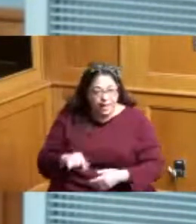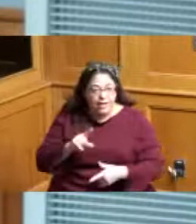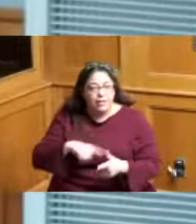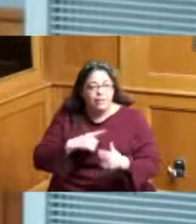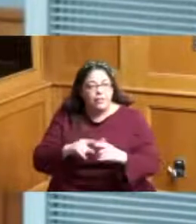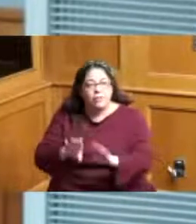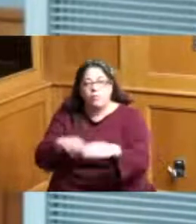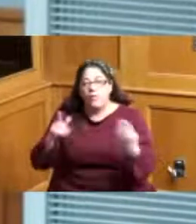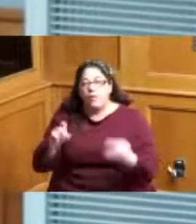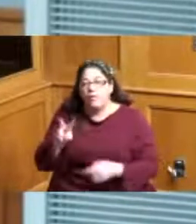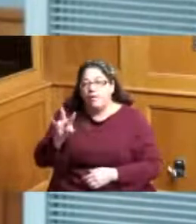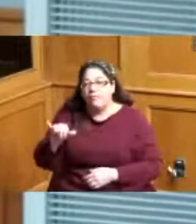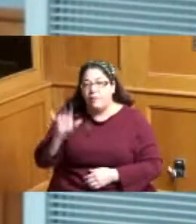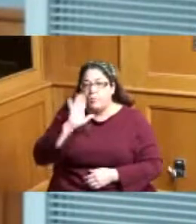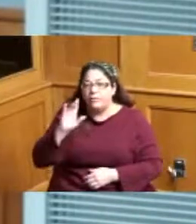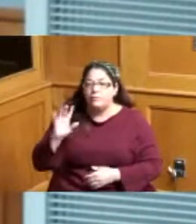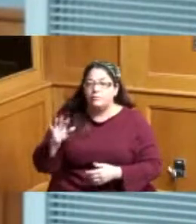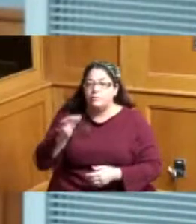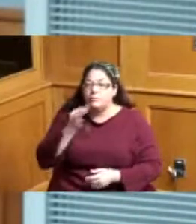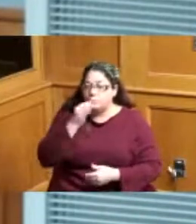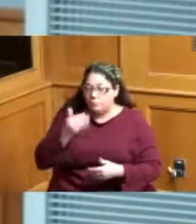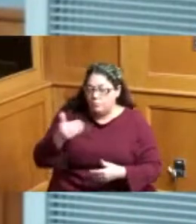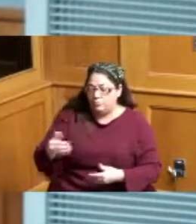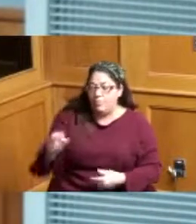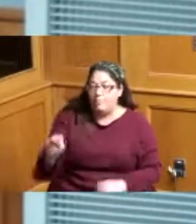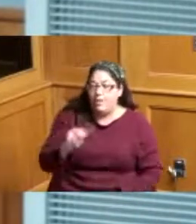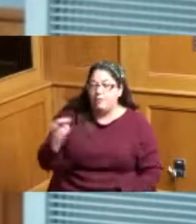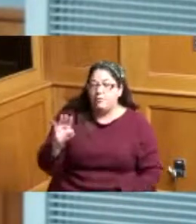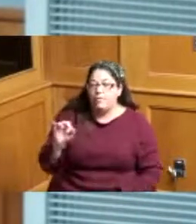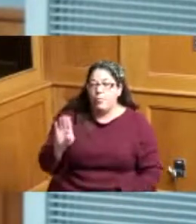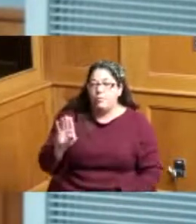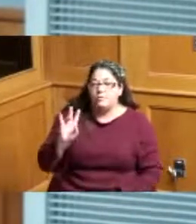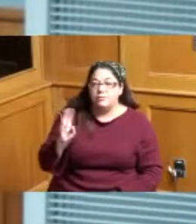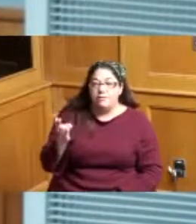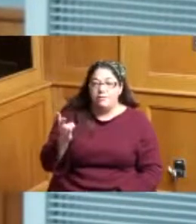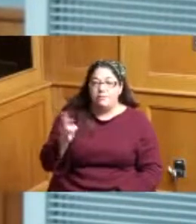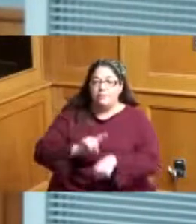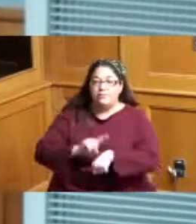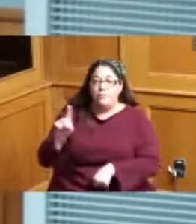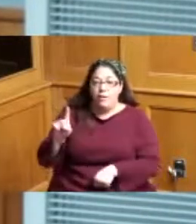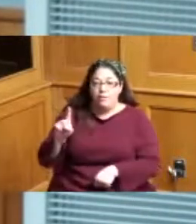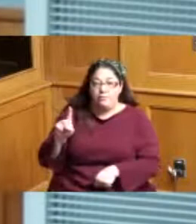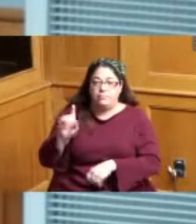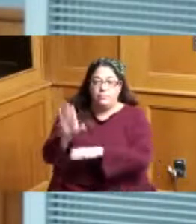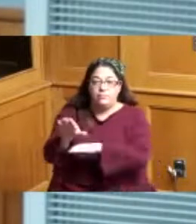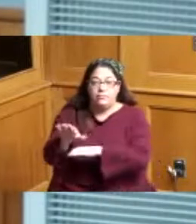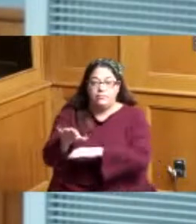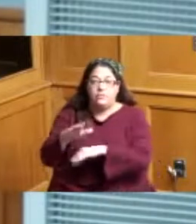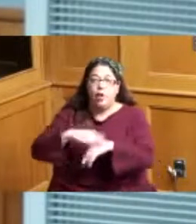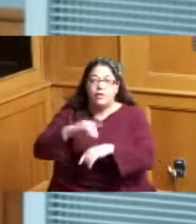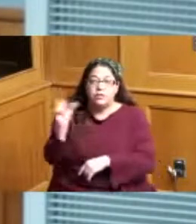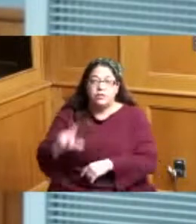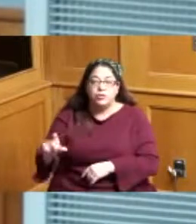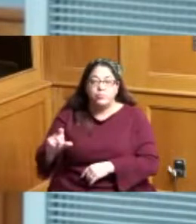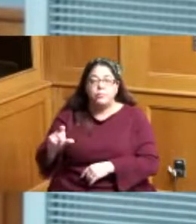the first meeting of that is scheduled for Monday February 7th at 1 pm on zoom there's a link on the